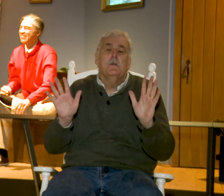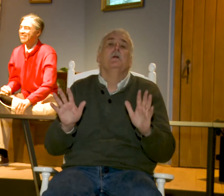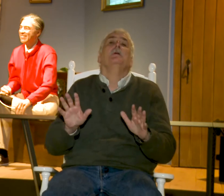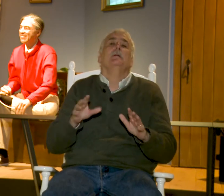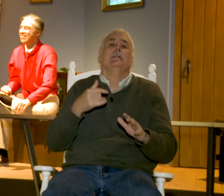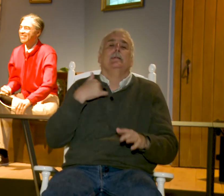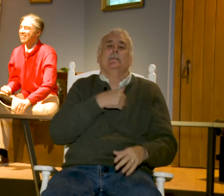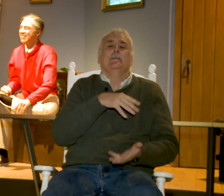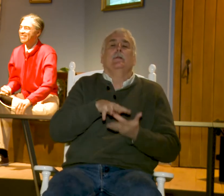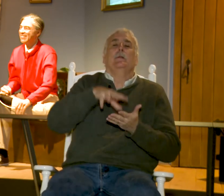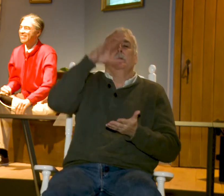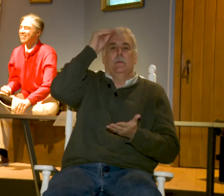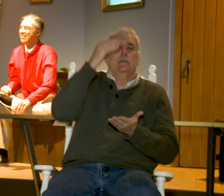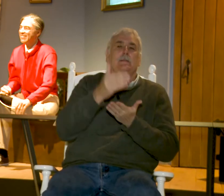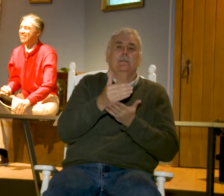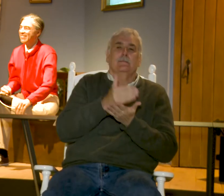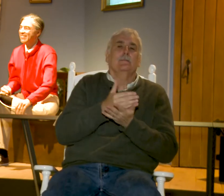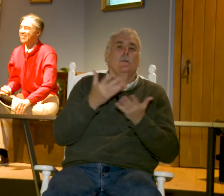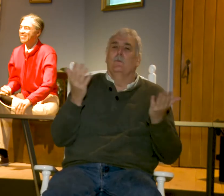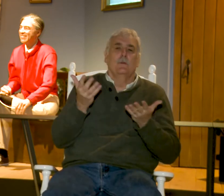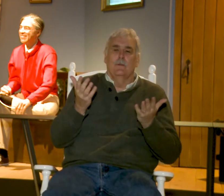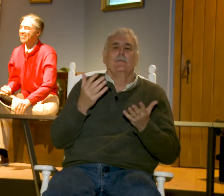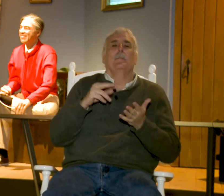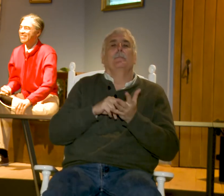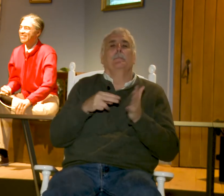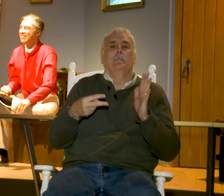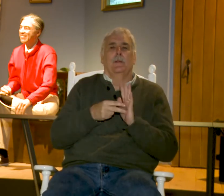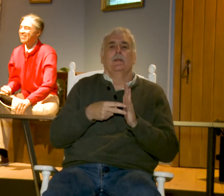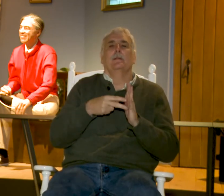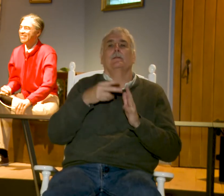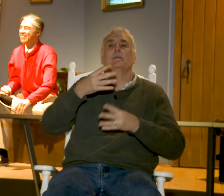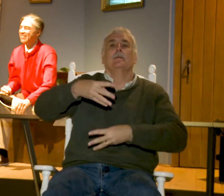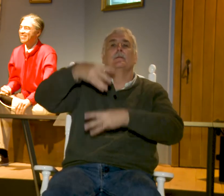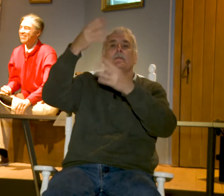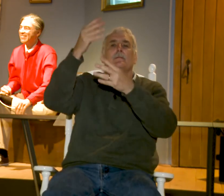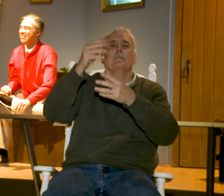What lesson did we learn that day? The teleprompter